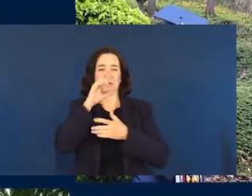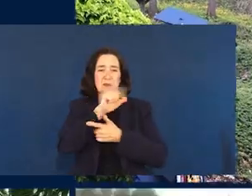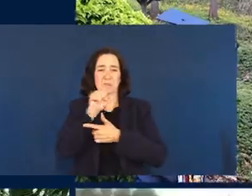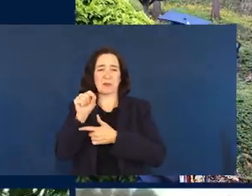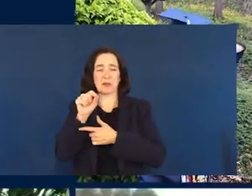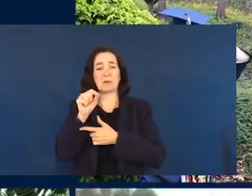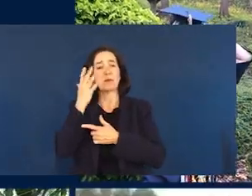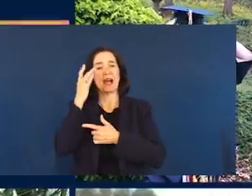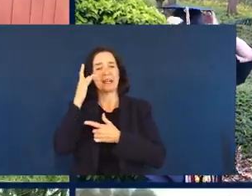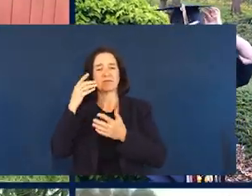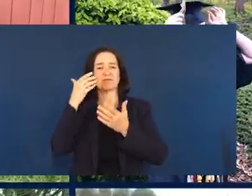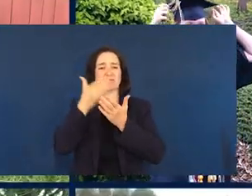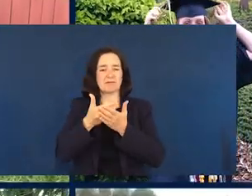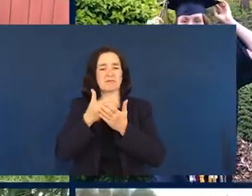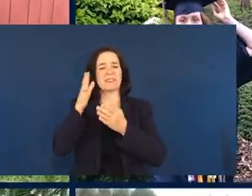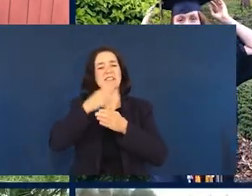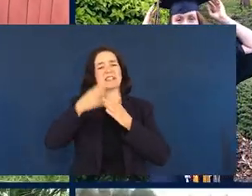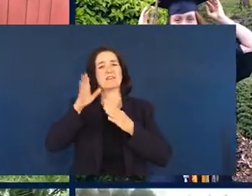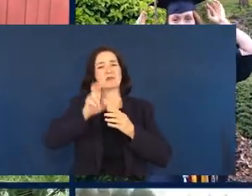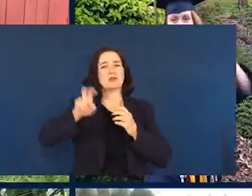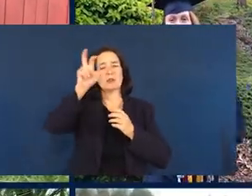of 2020 as they reach the end of a transformational journey.